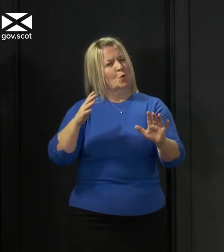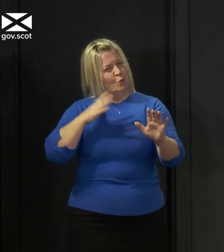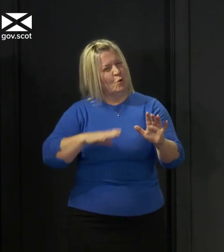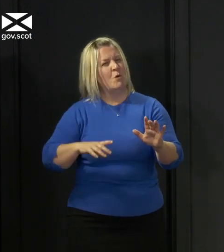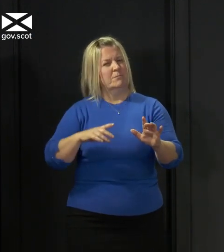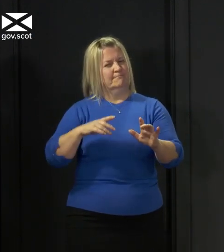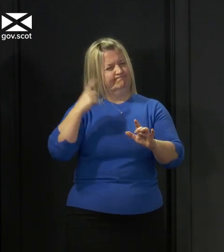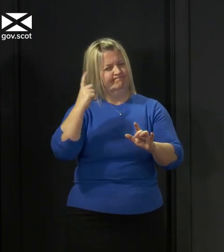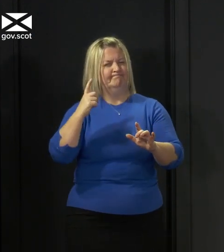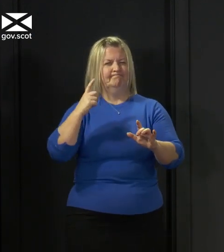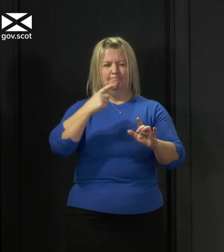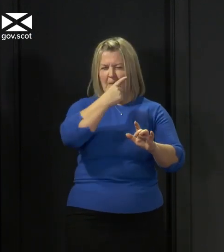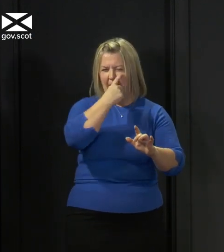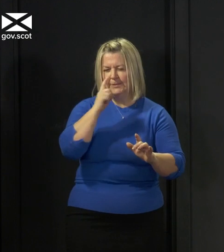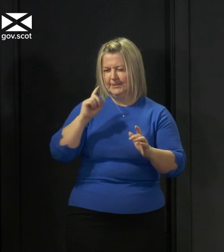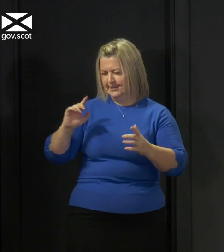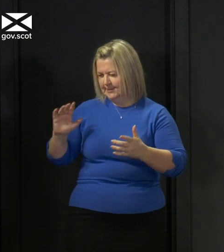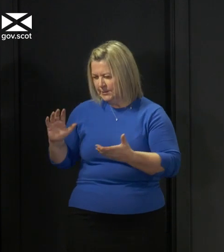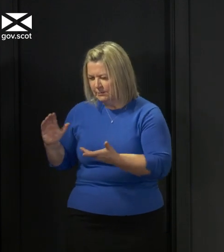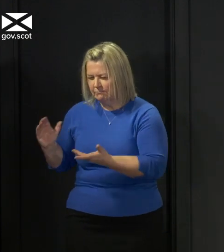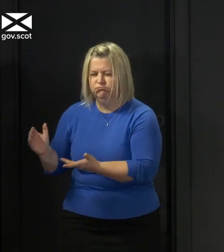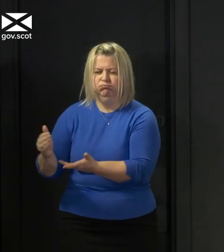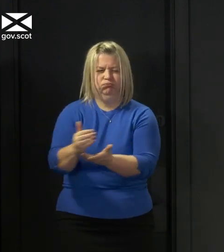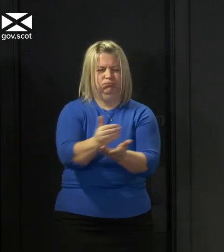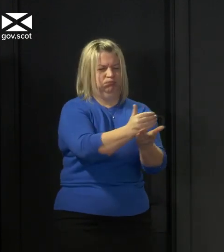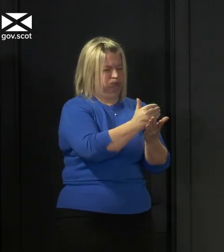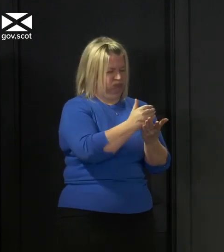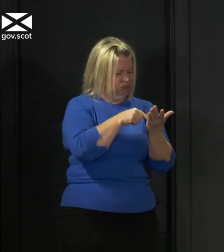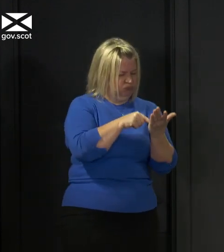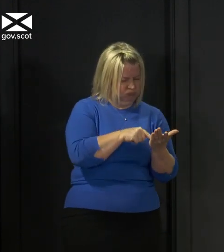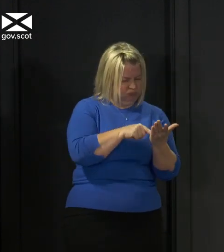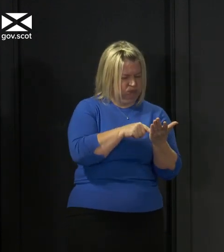week is set out what it is we're trying to achieve what the factors are that we